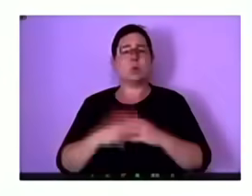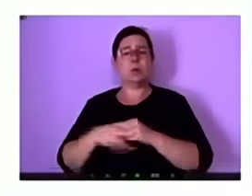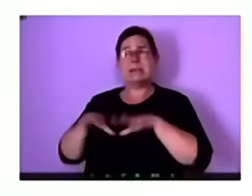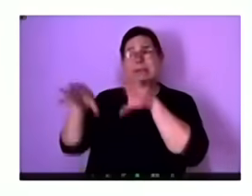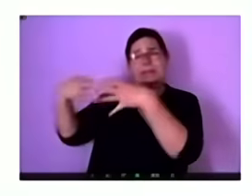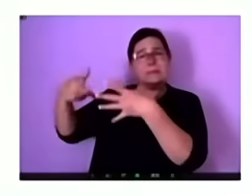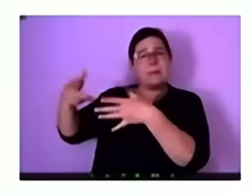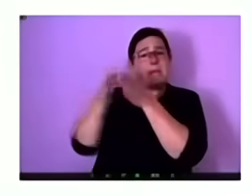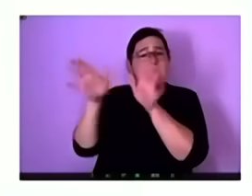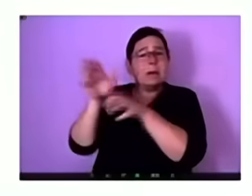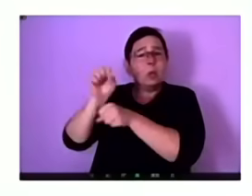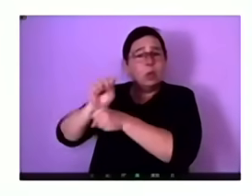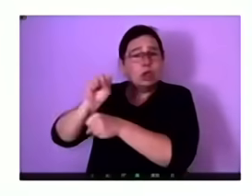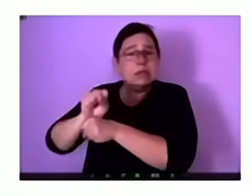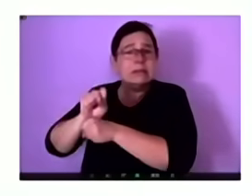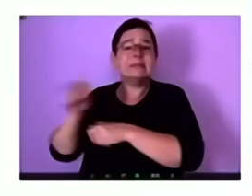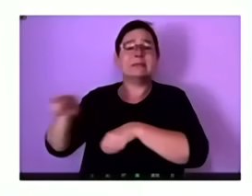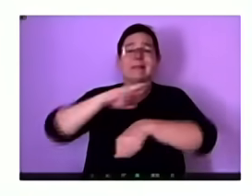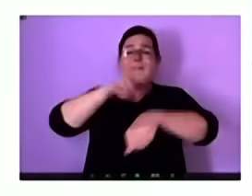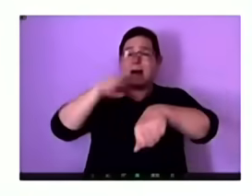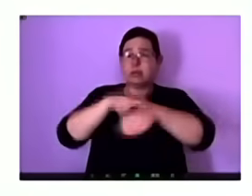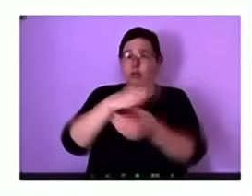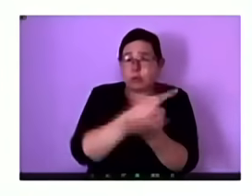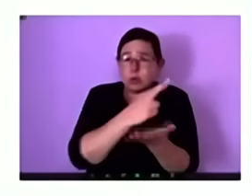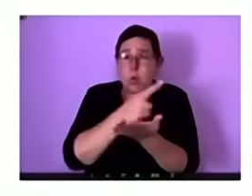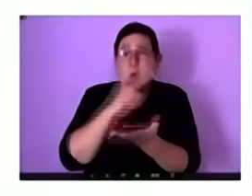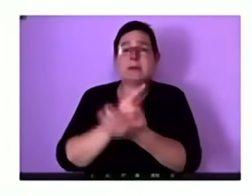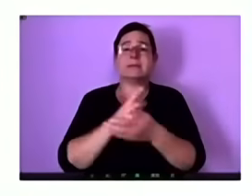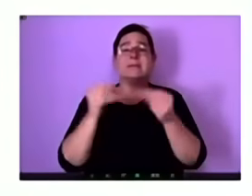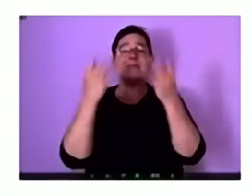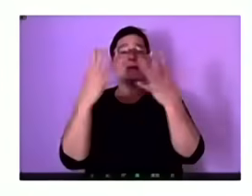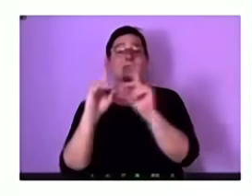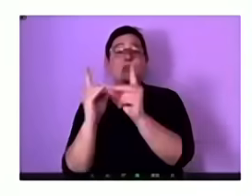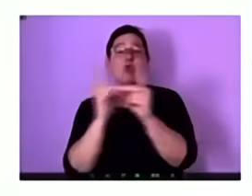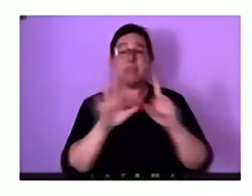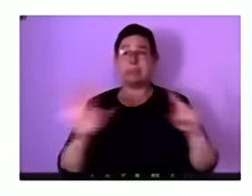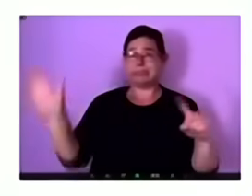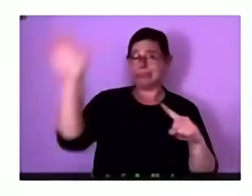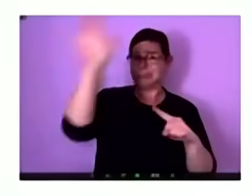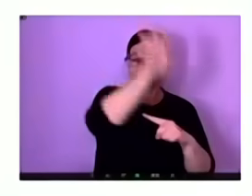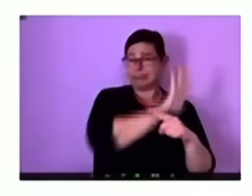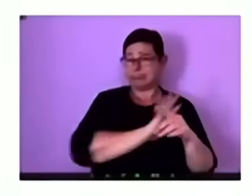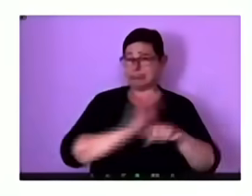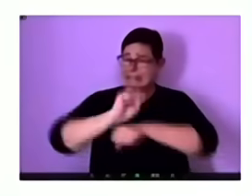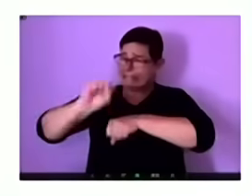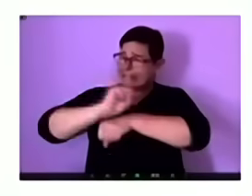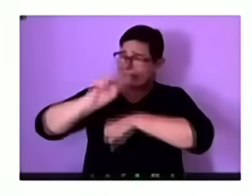TODAY AS WELL. THE LIST OF INFRASTRUCTURE